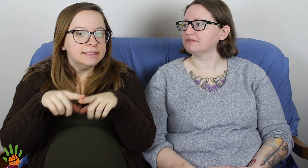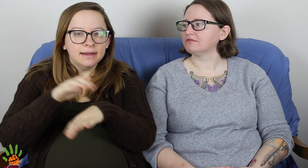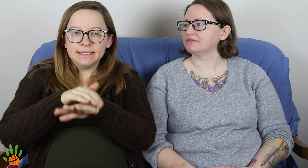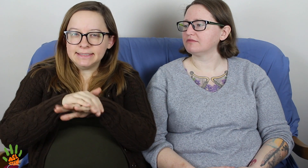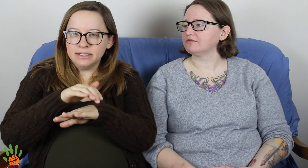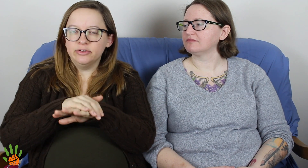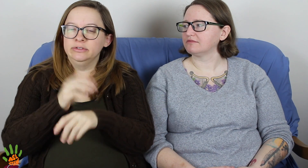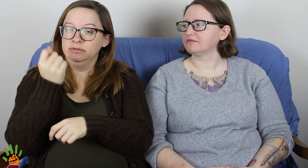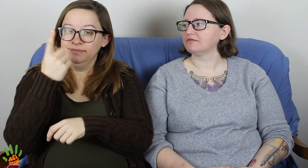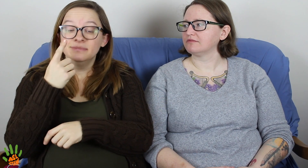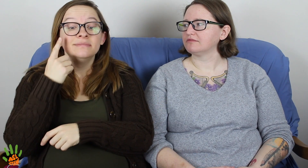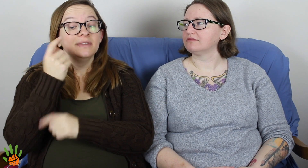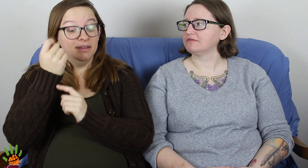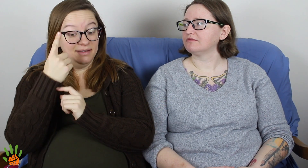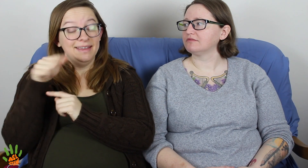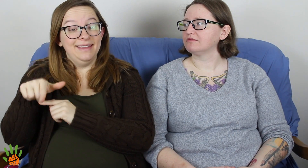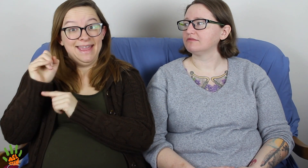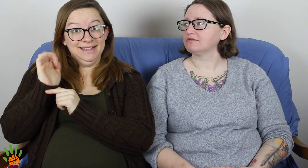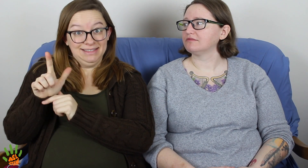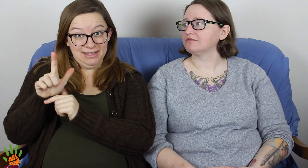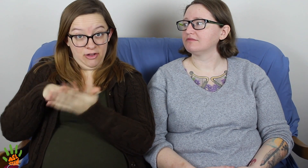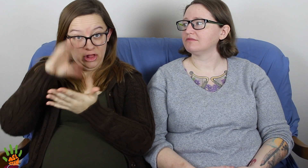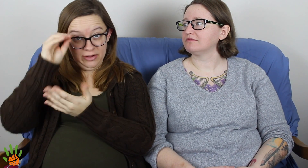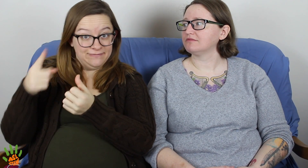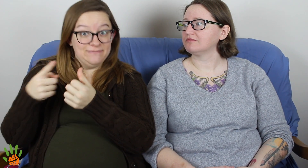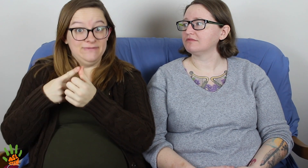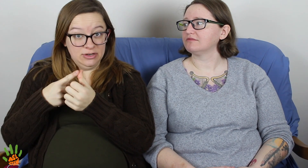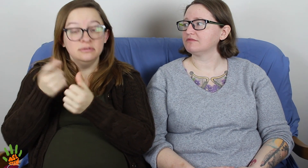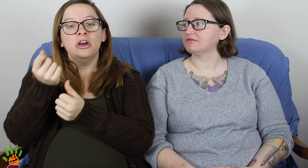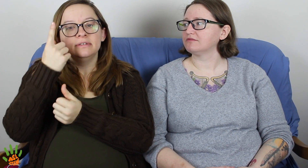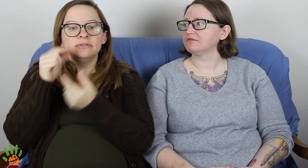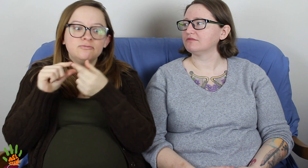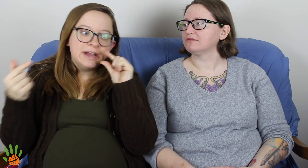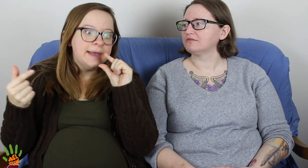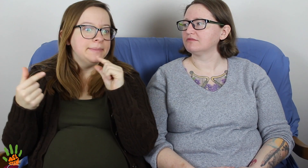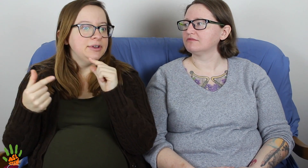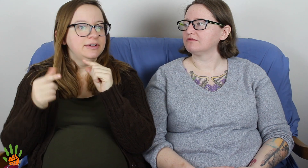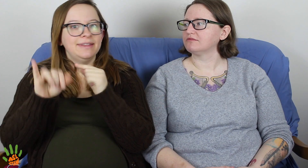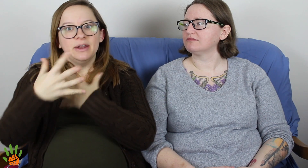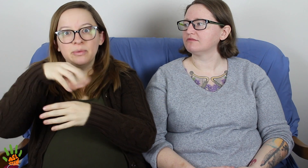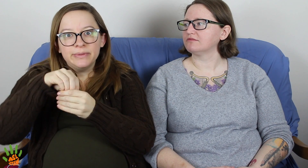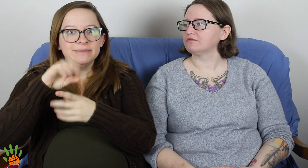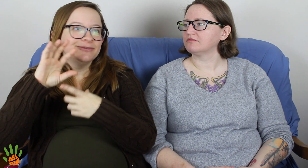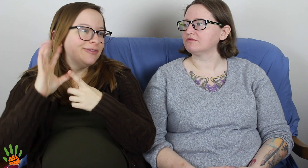dependent on English. With ASL, if you learn that first, you understand the grammar.